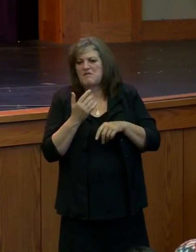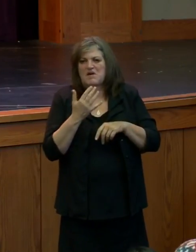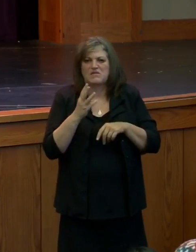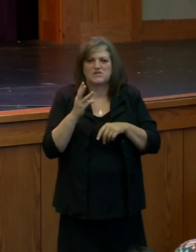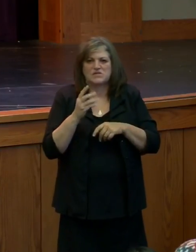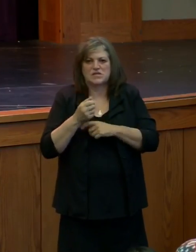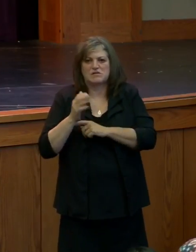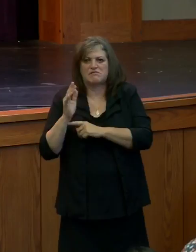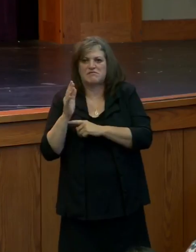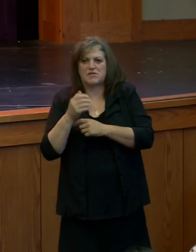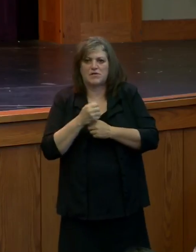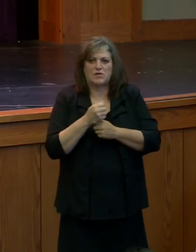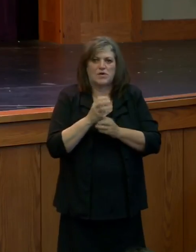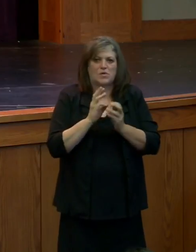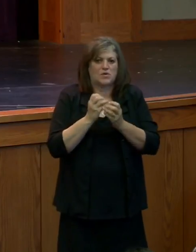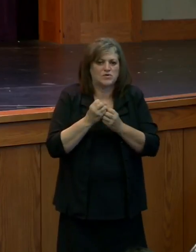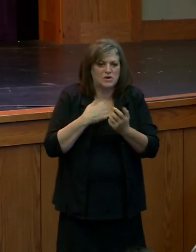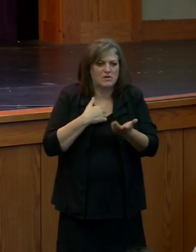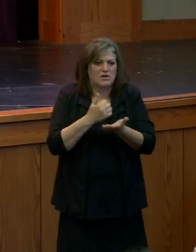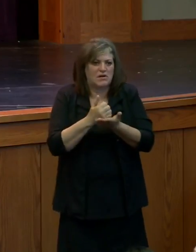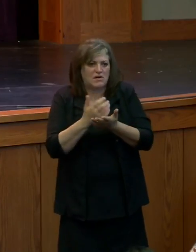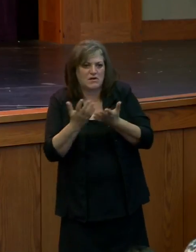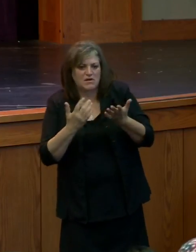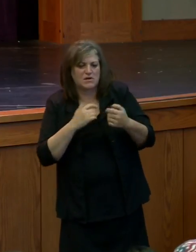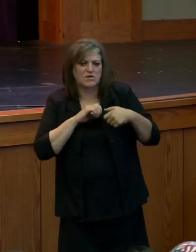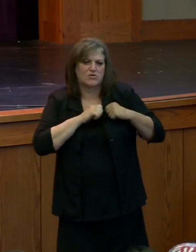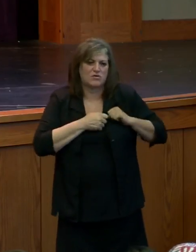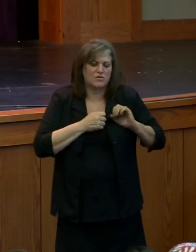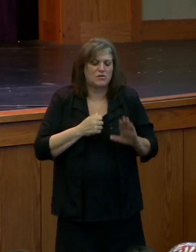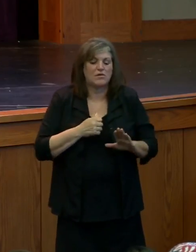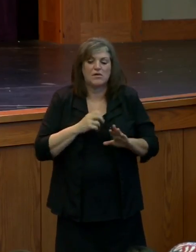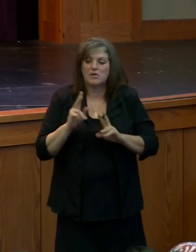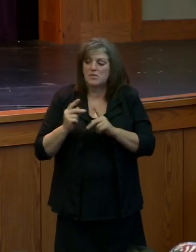AND CANDLELIGHT WORKSHOPS SO WHEN PEOPLE ASK AT THESE